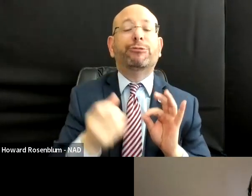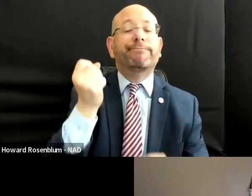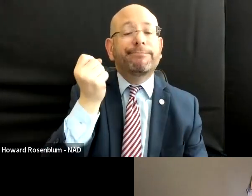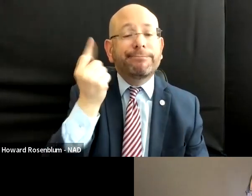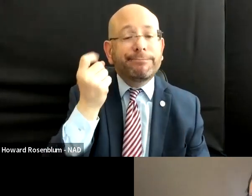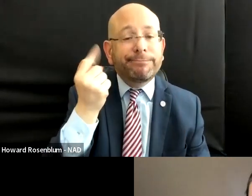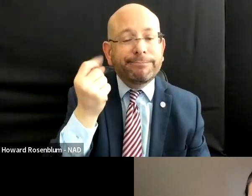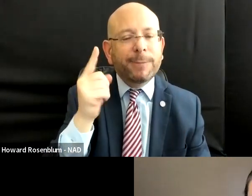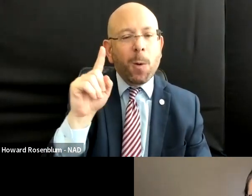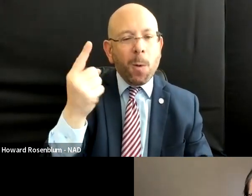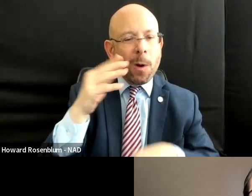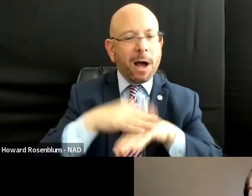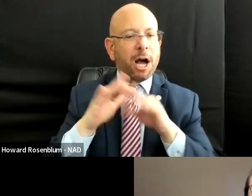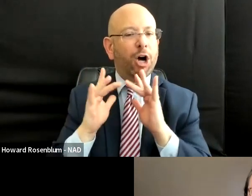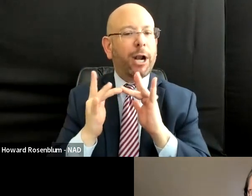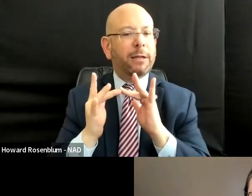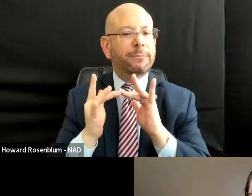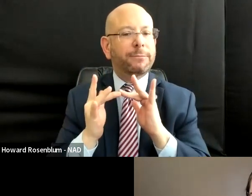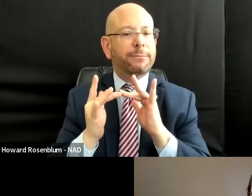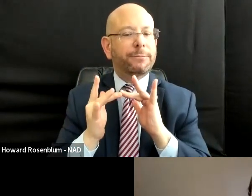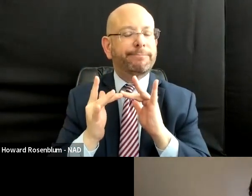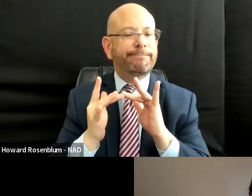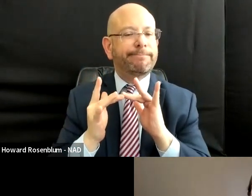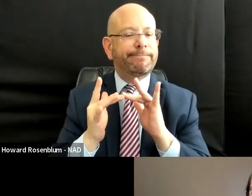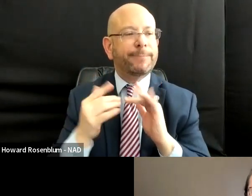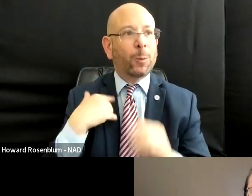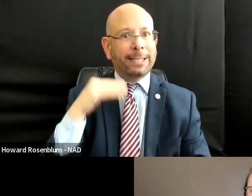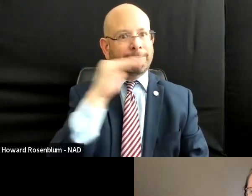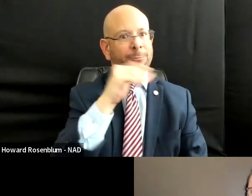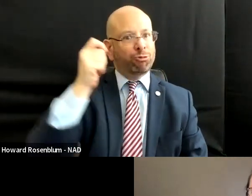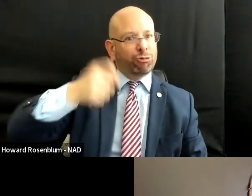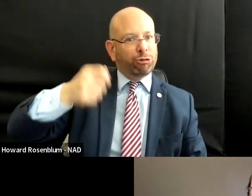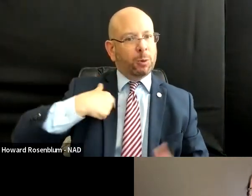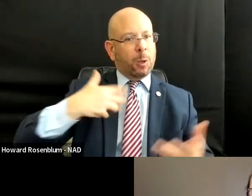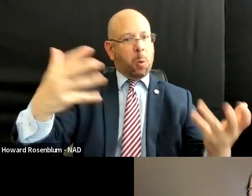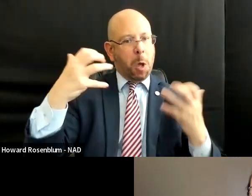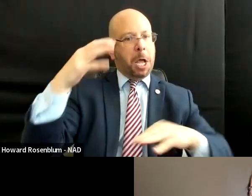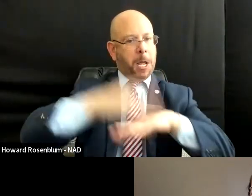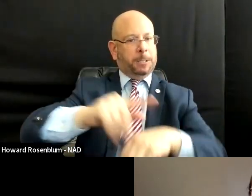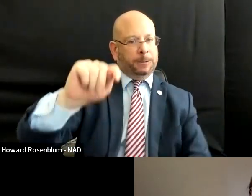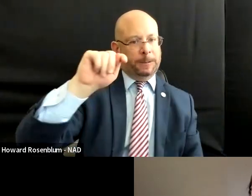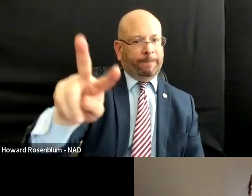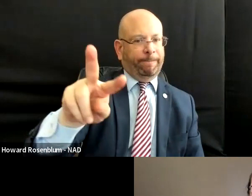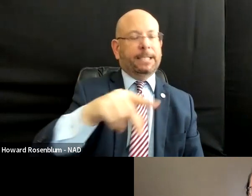briefings, but for every briefing available , they had ASL interpreters ready. If there was